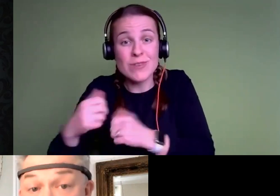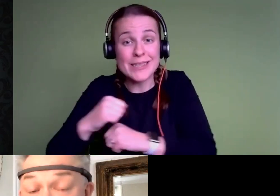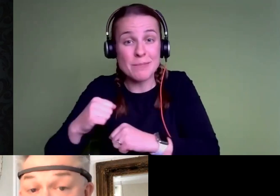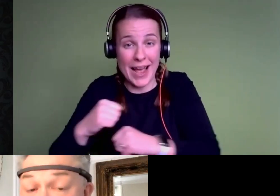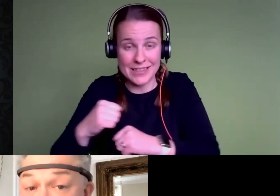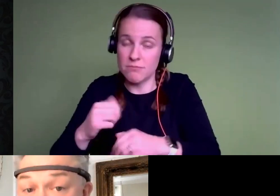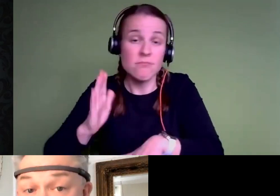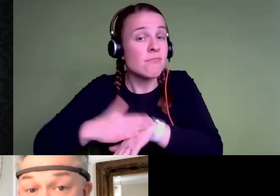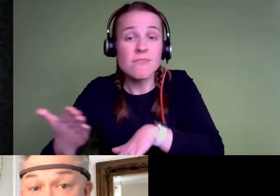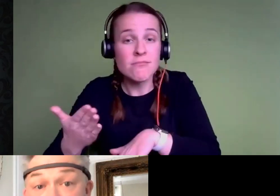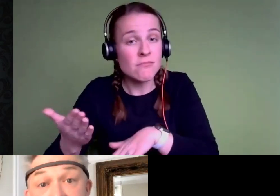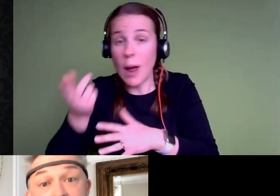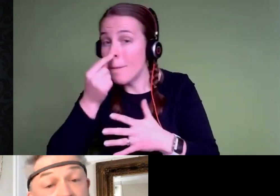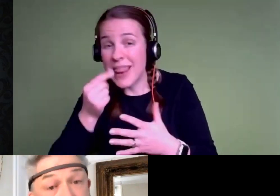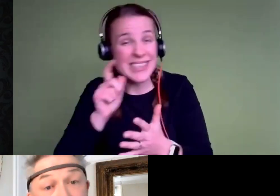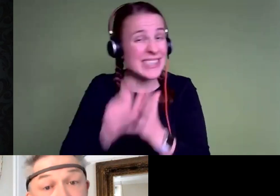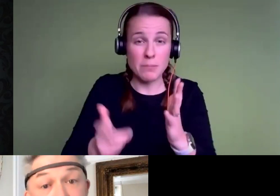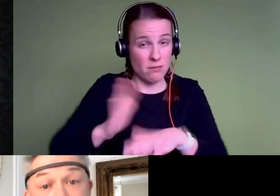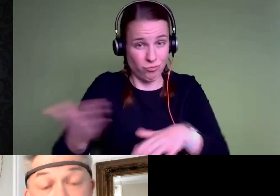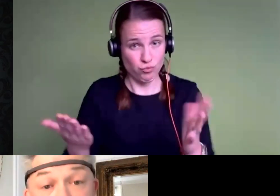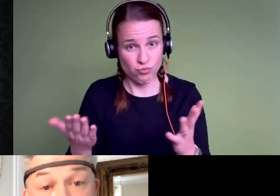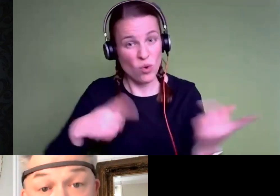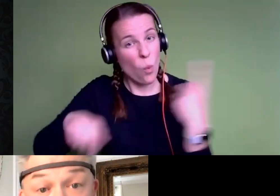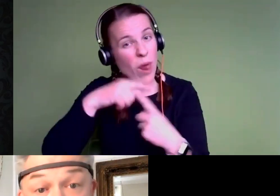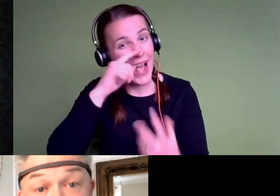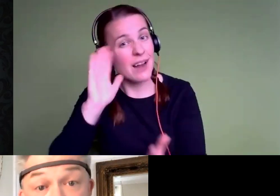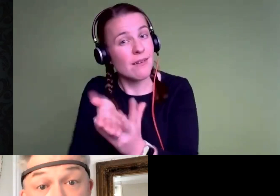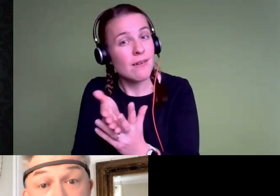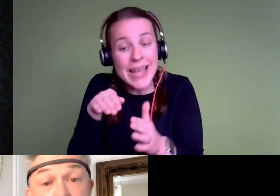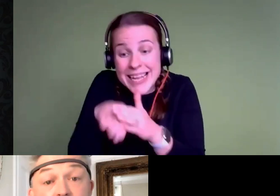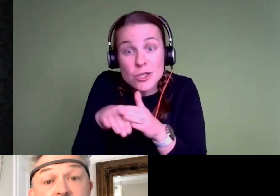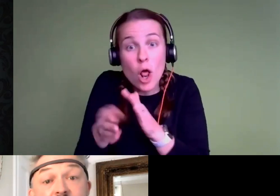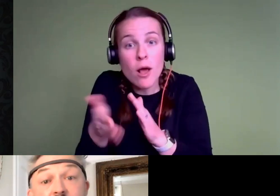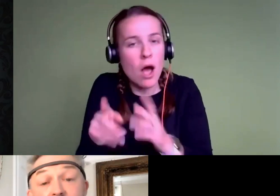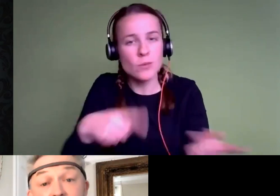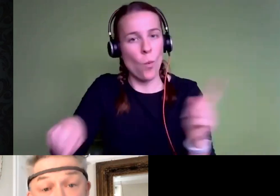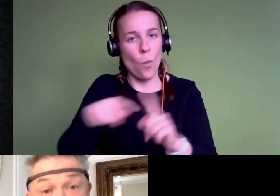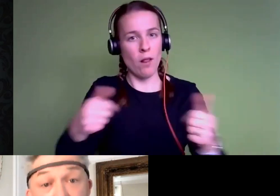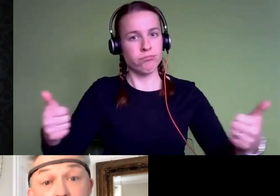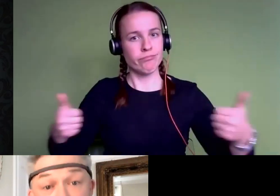then I think we have helped towards that crisis which is looming. Because we will not all be